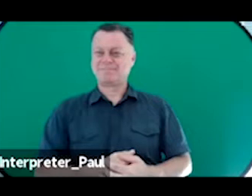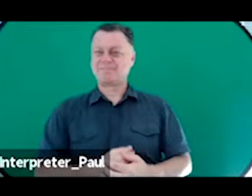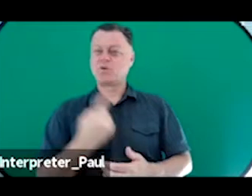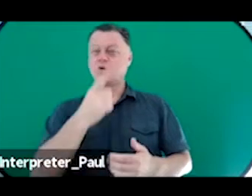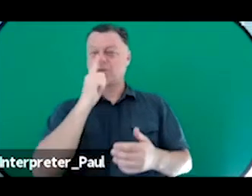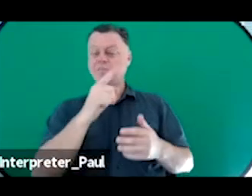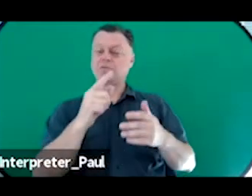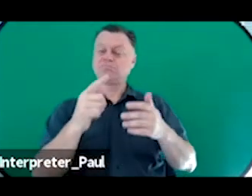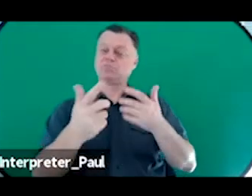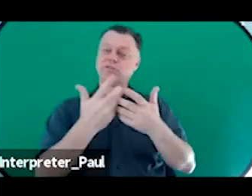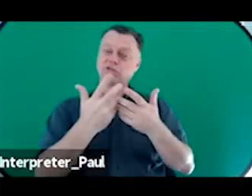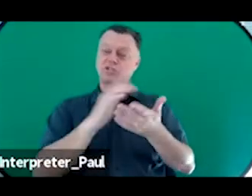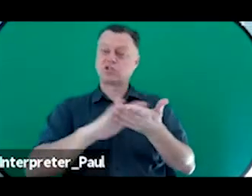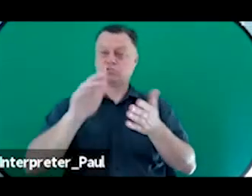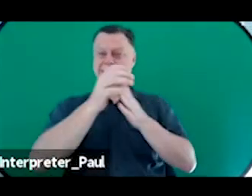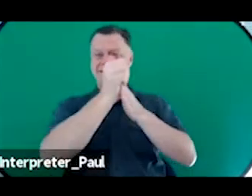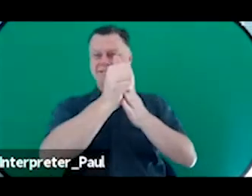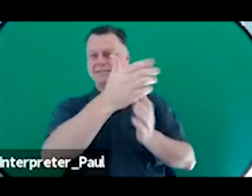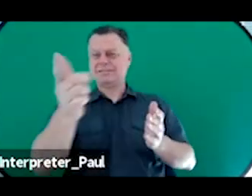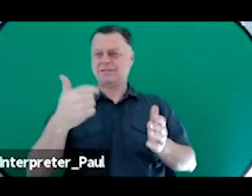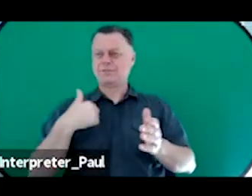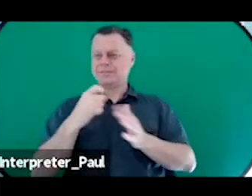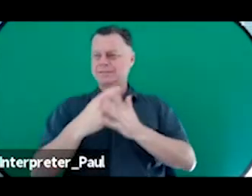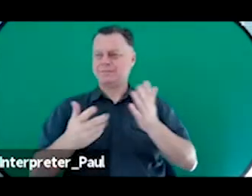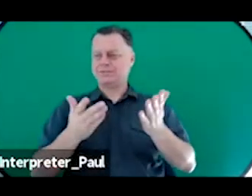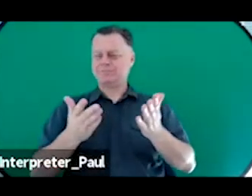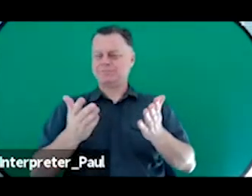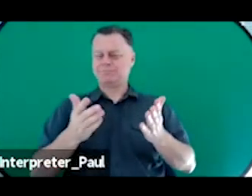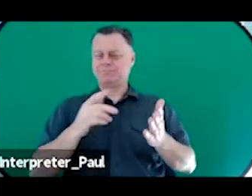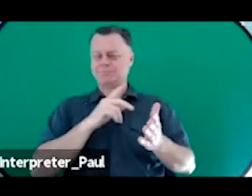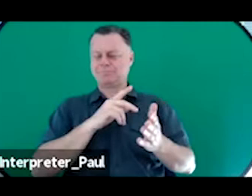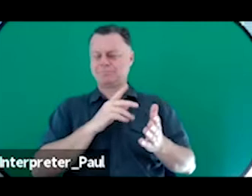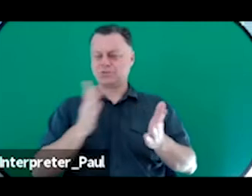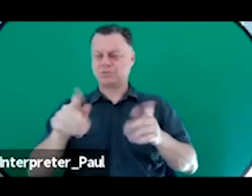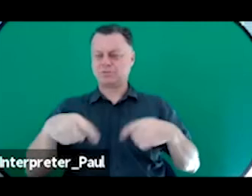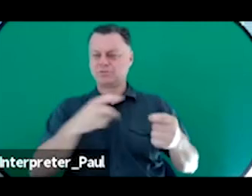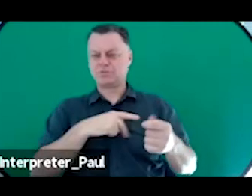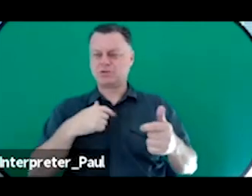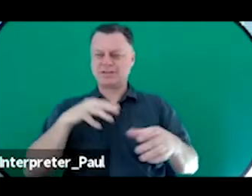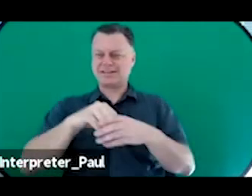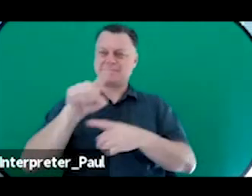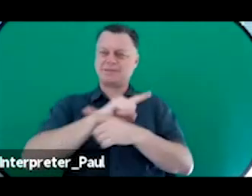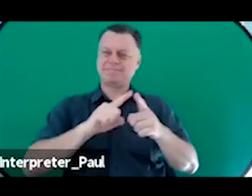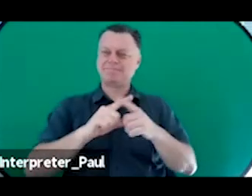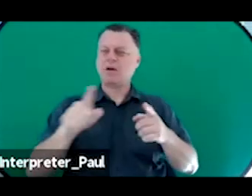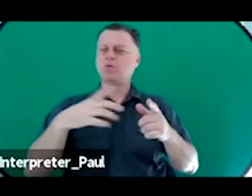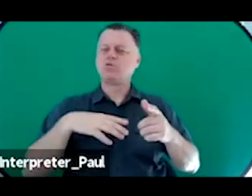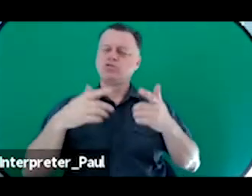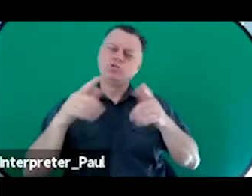colleges and universities. I would like to ask you to do a bit of a thought experiment. I'm going to